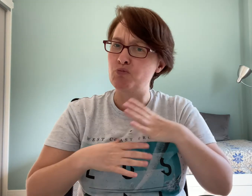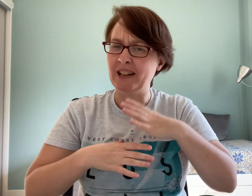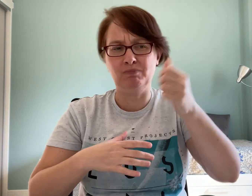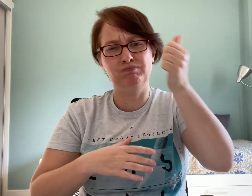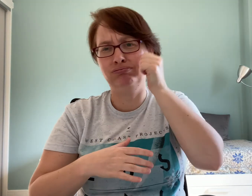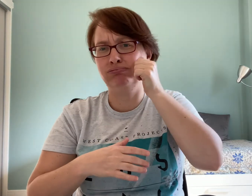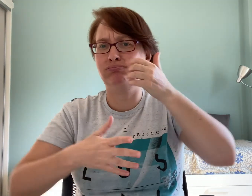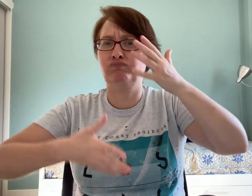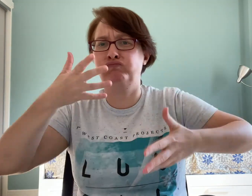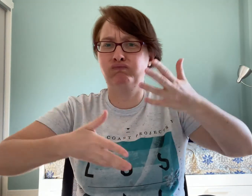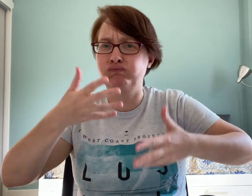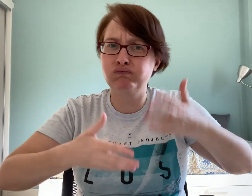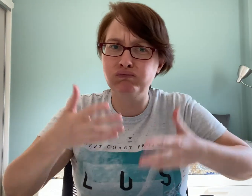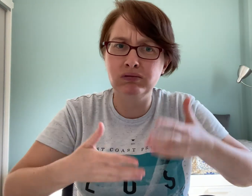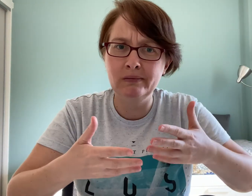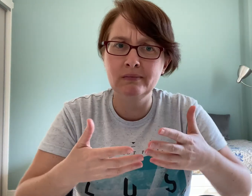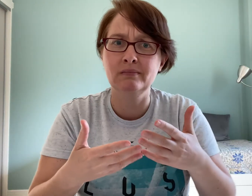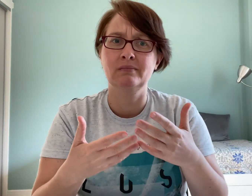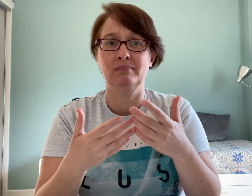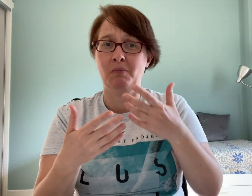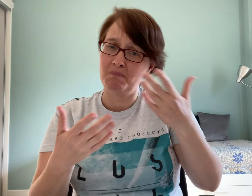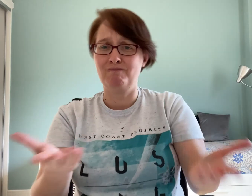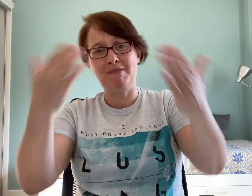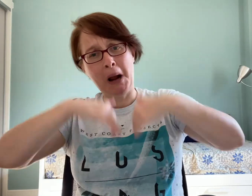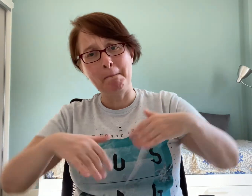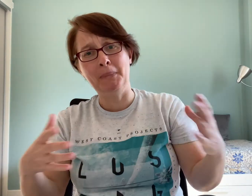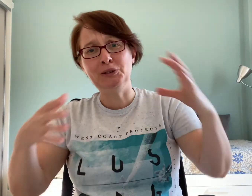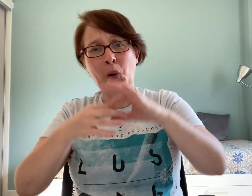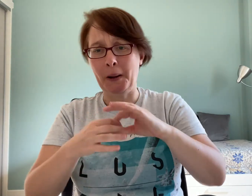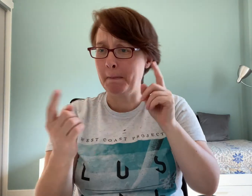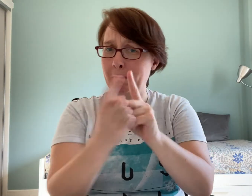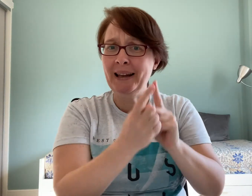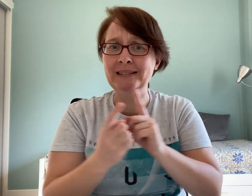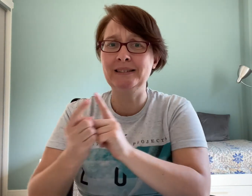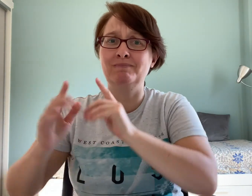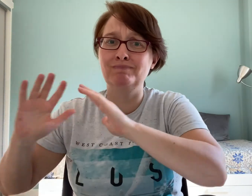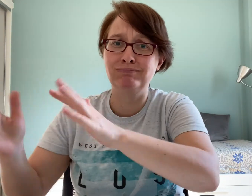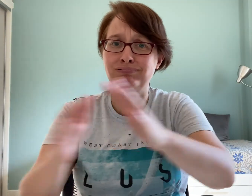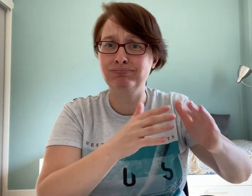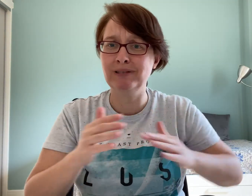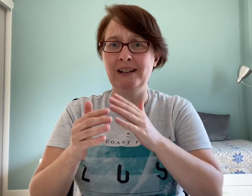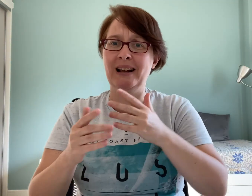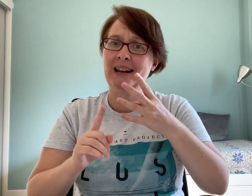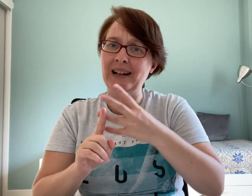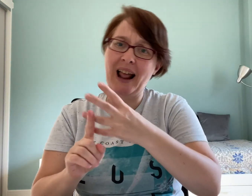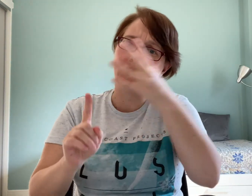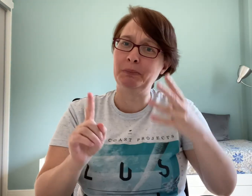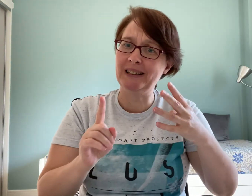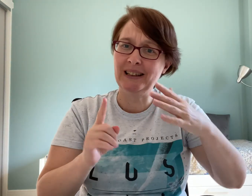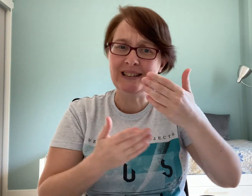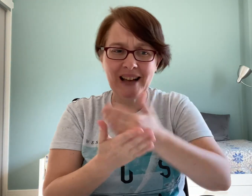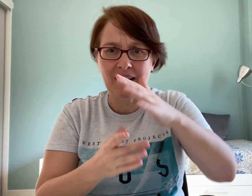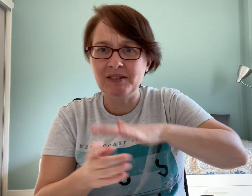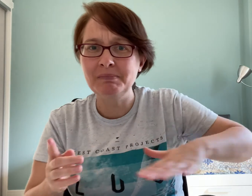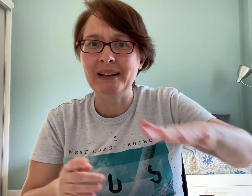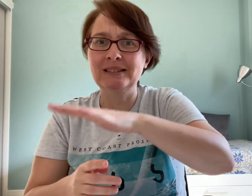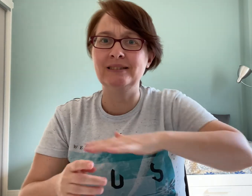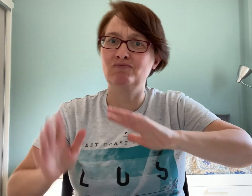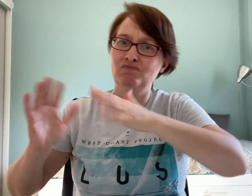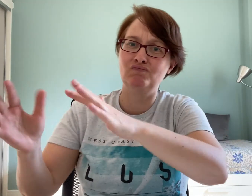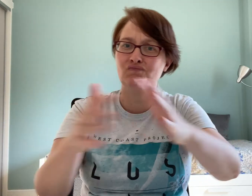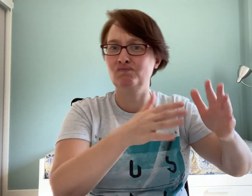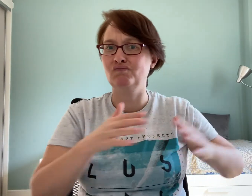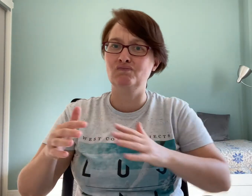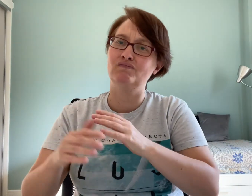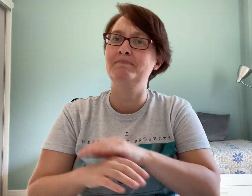If you already know BSL, join us to meet others in a safe LGBTQ+ space and chat away in BSL.